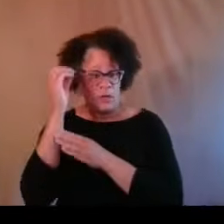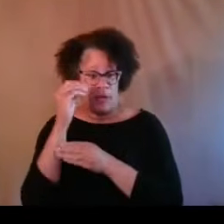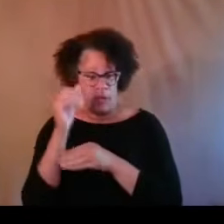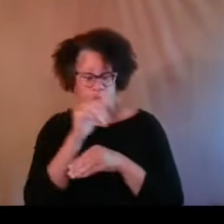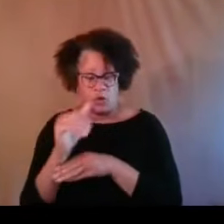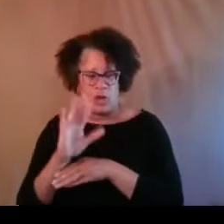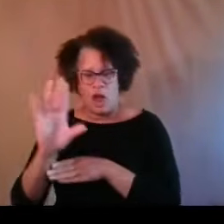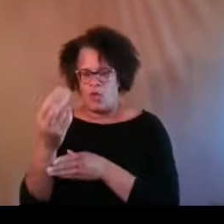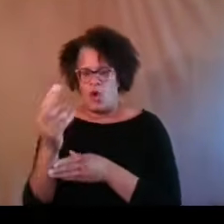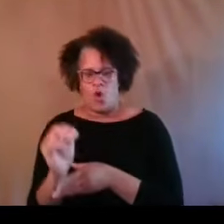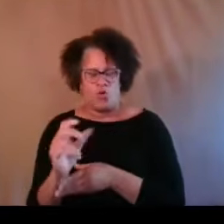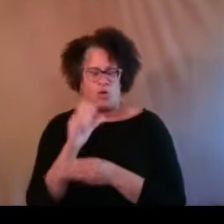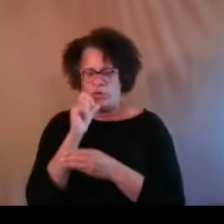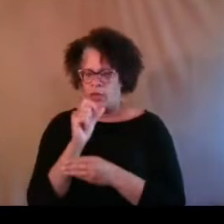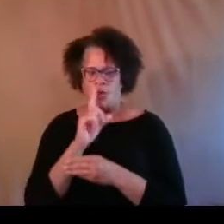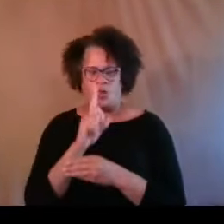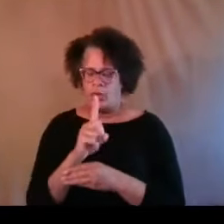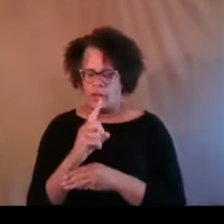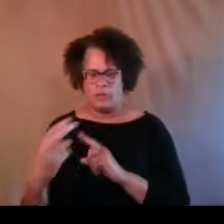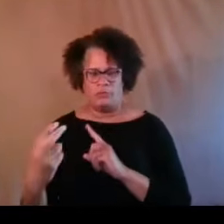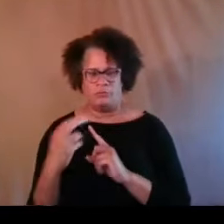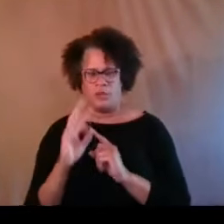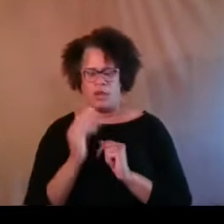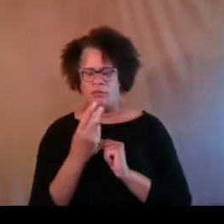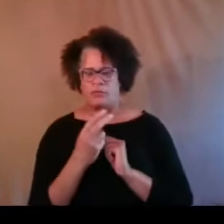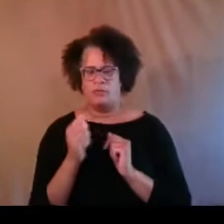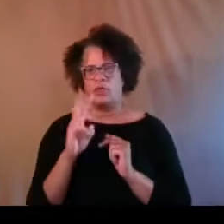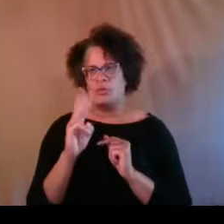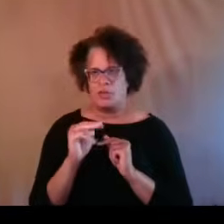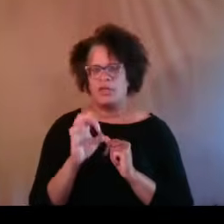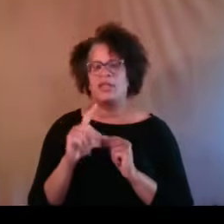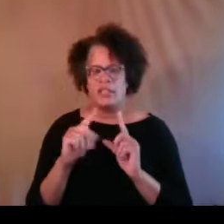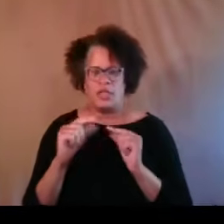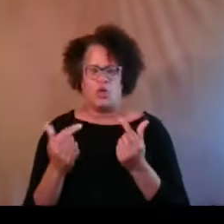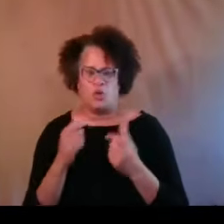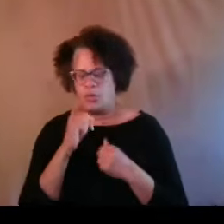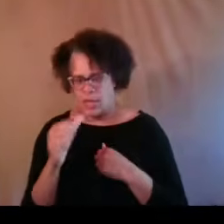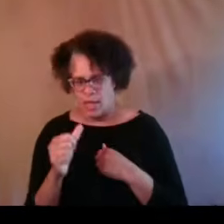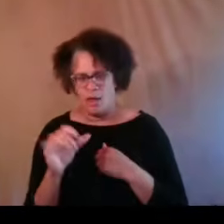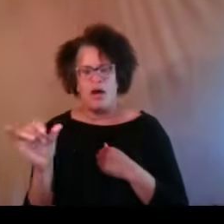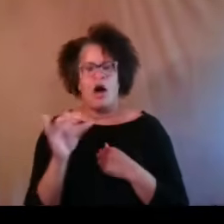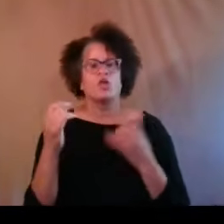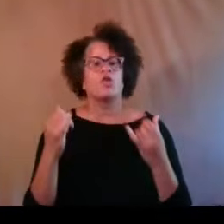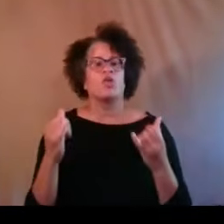and do not necessarily reflect the views of The WNET Group. And now, I'm pleased to introduce